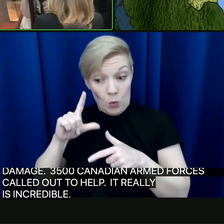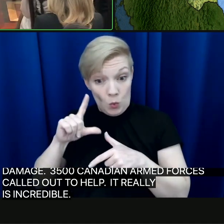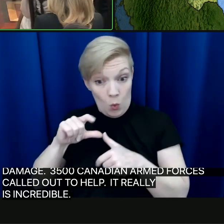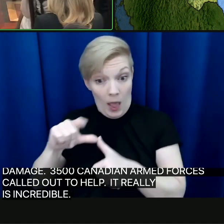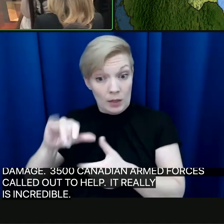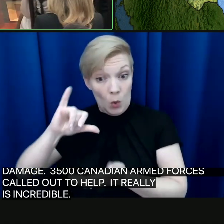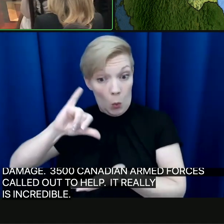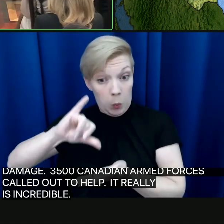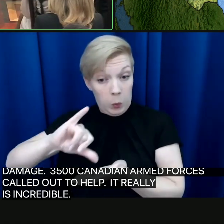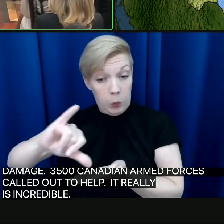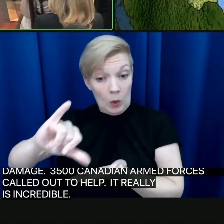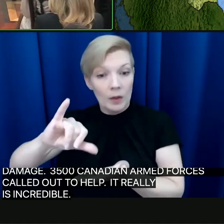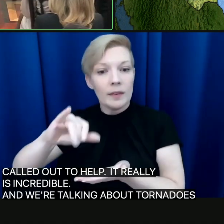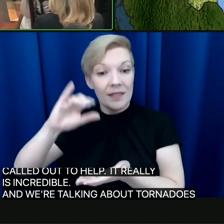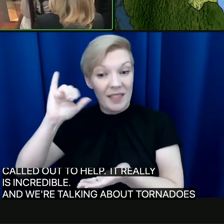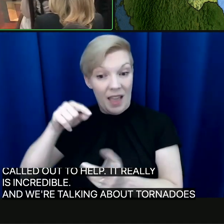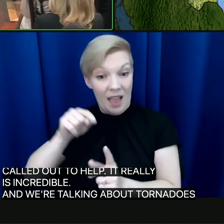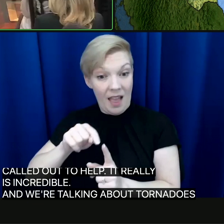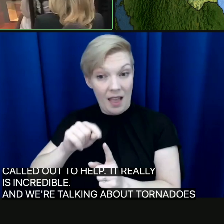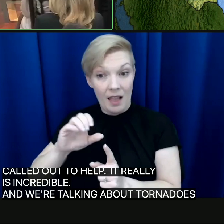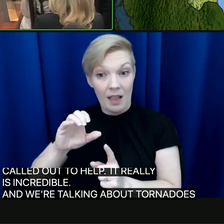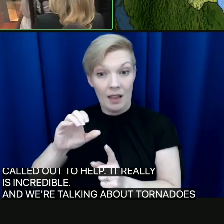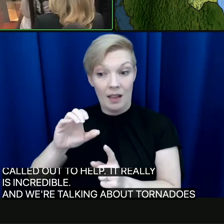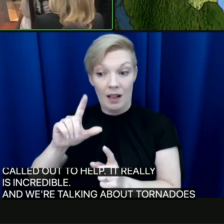We're actually seeing what was the traditional tornado alley